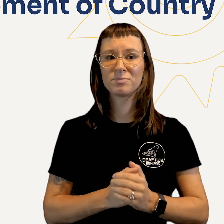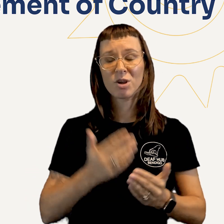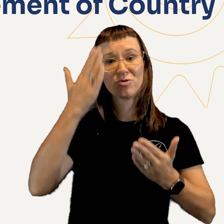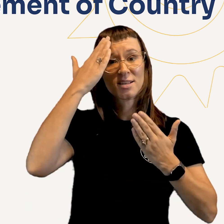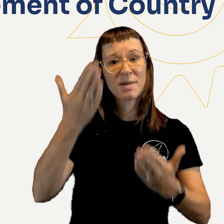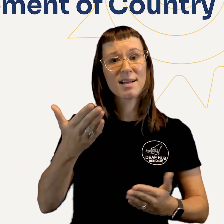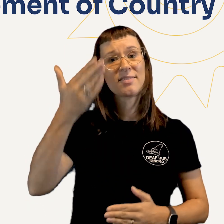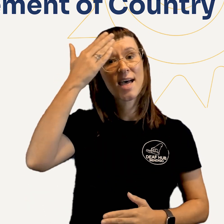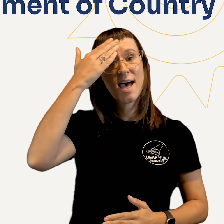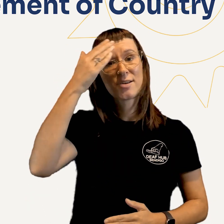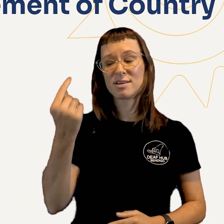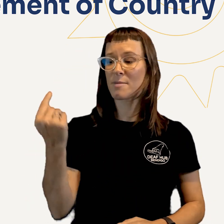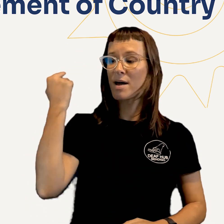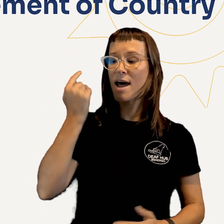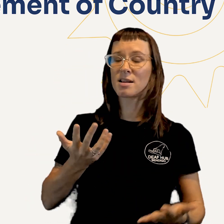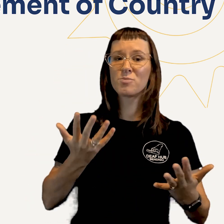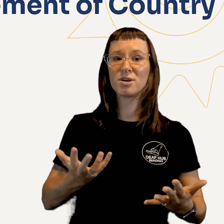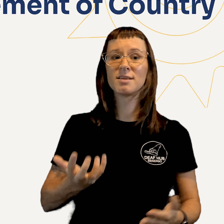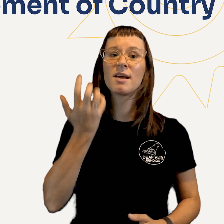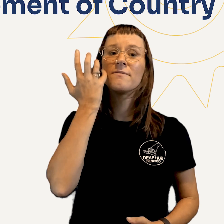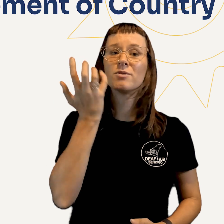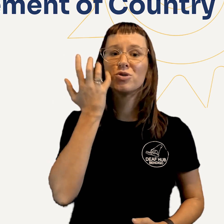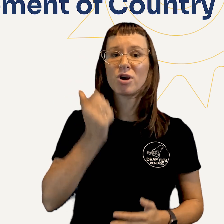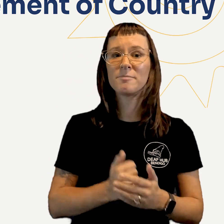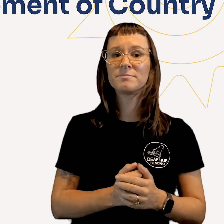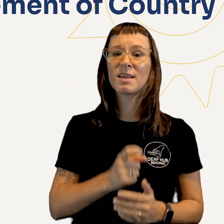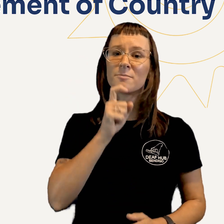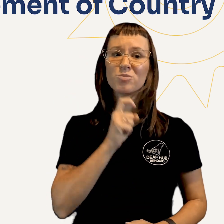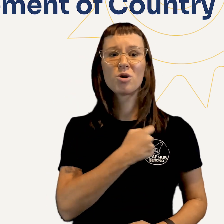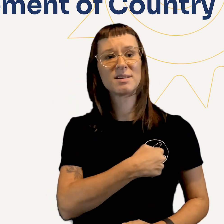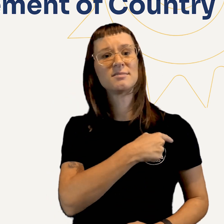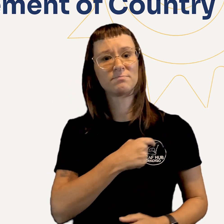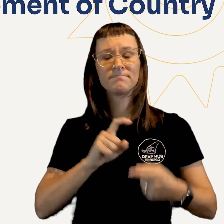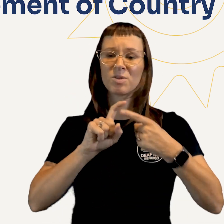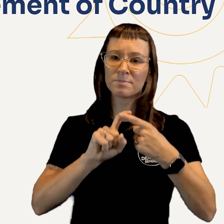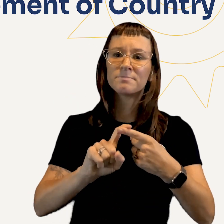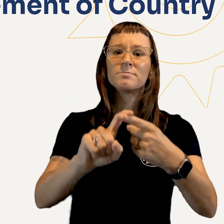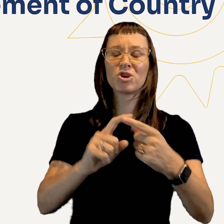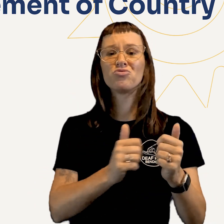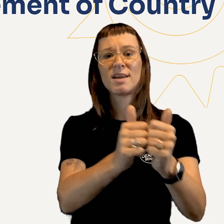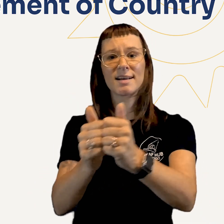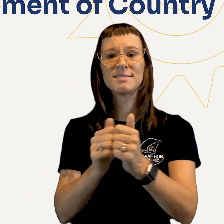As we pay our respects to Elders past, present and future, we pledge our commitment towards reconciliation and justice.